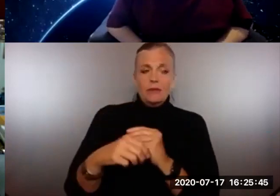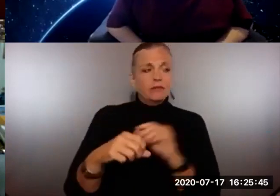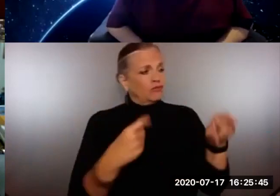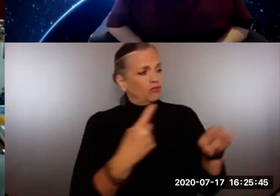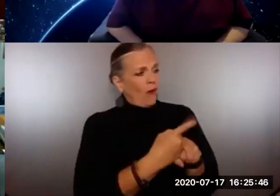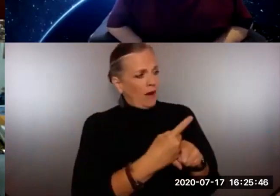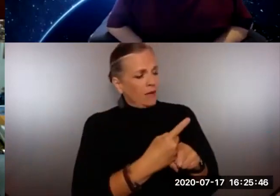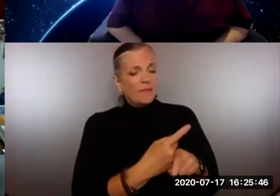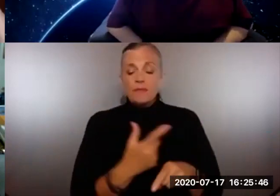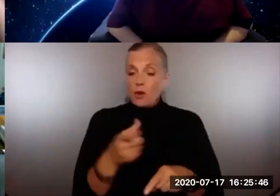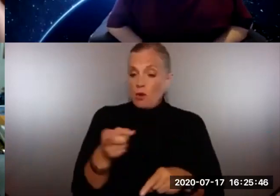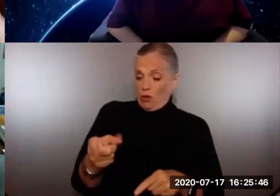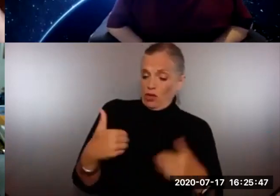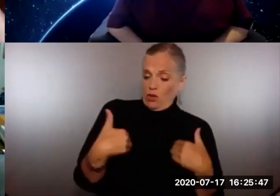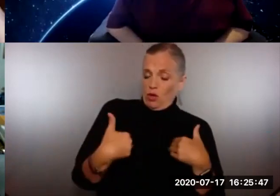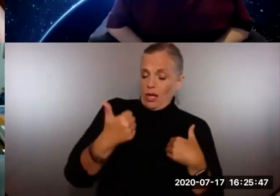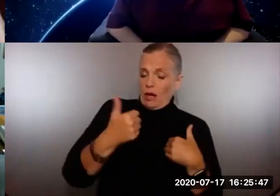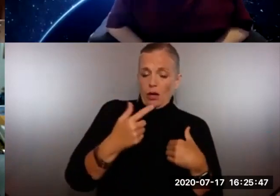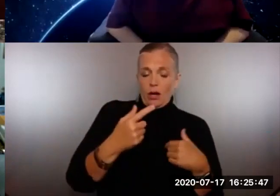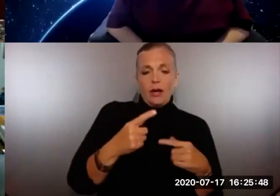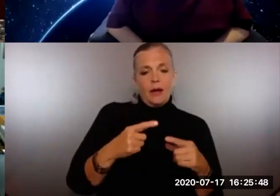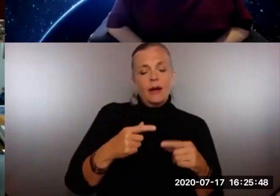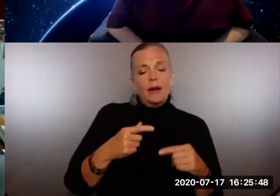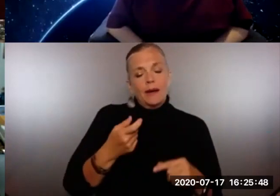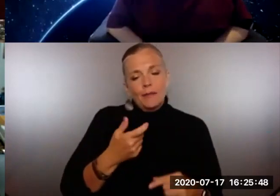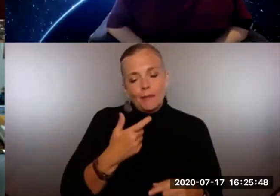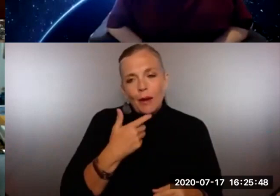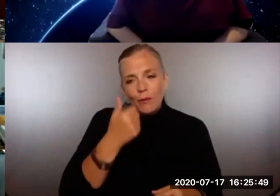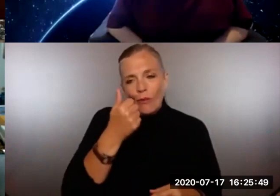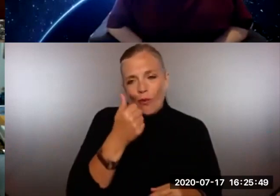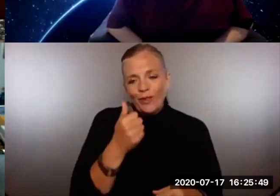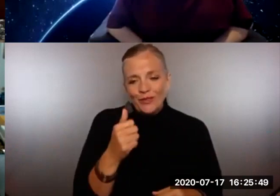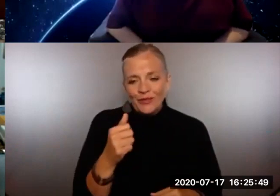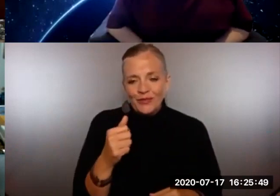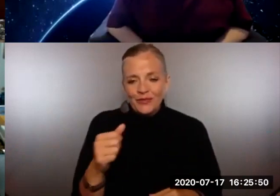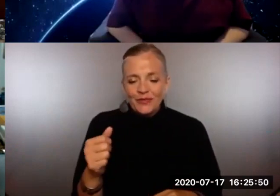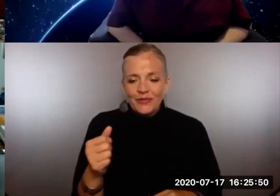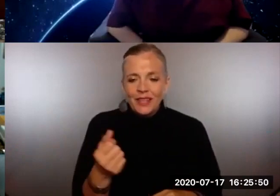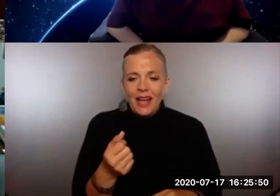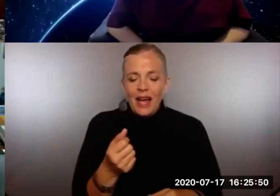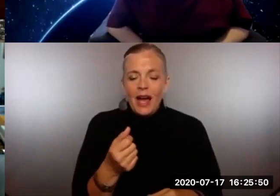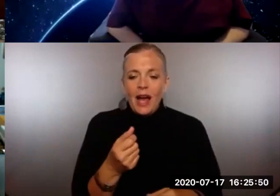But when I was-- because I'm about ten years or so older than you.